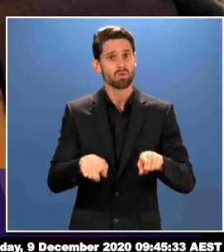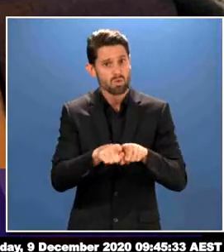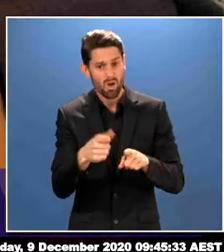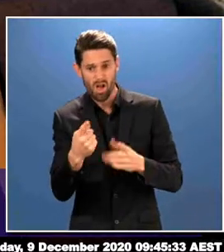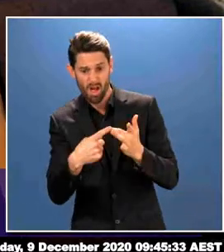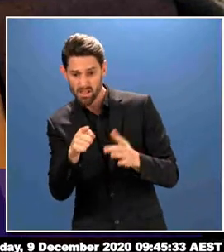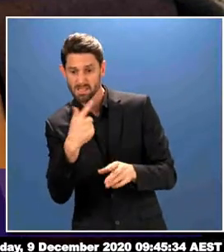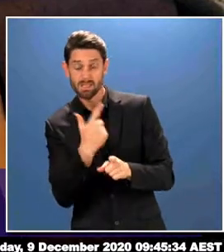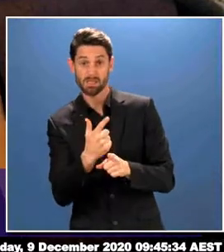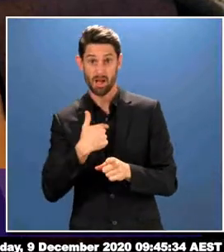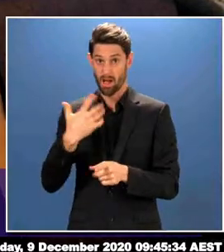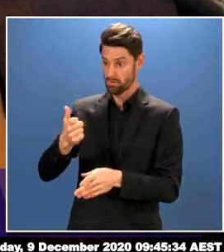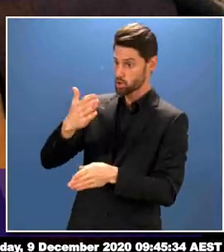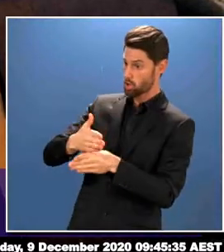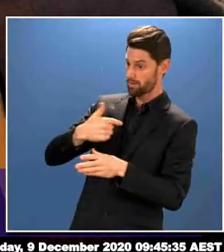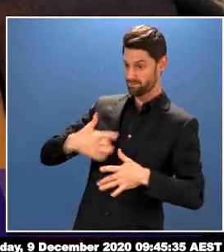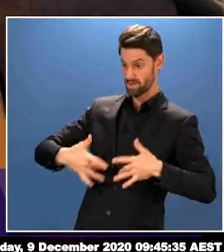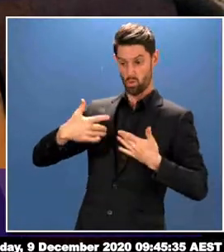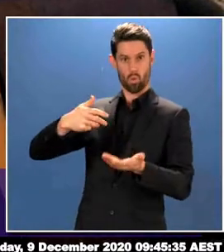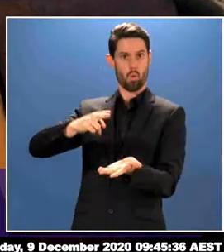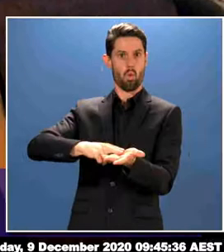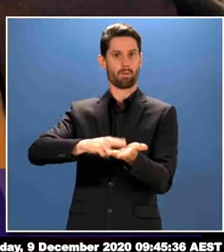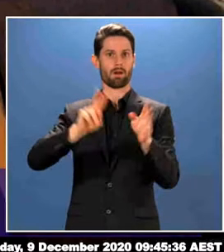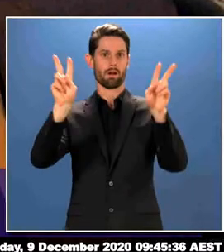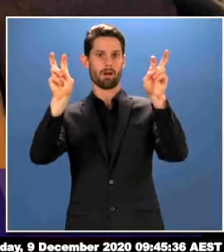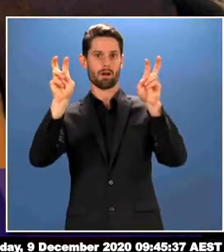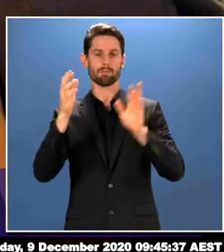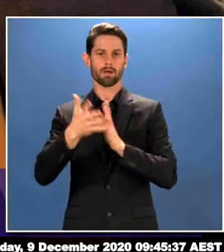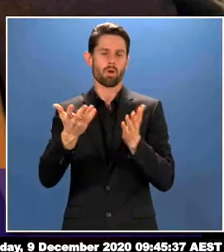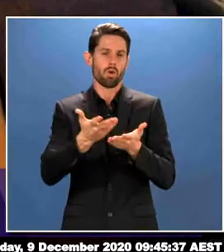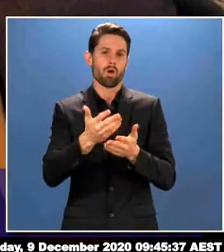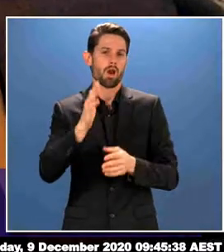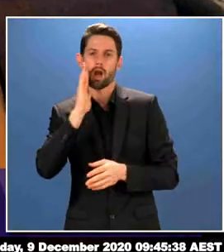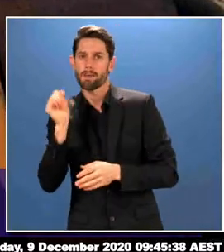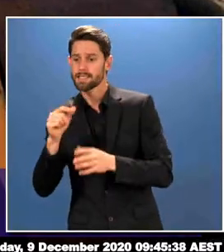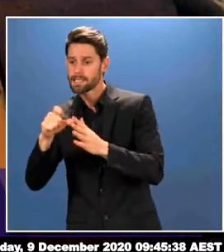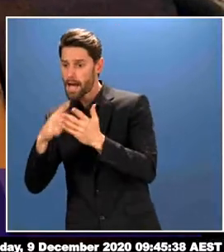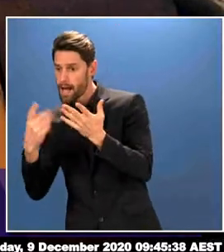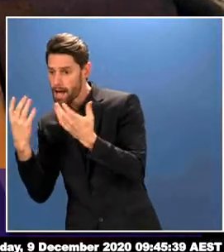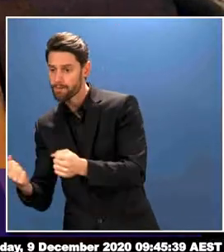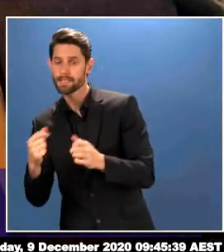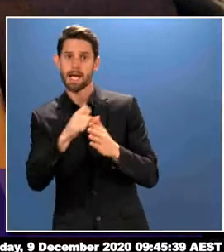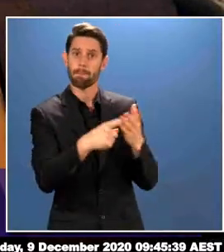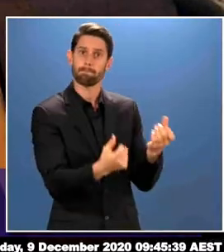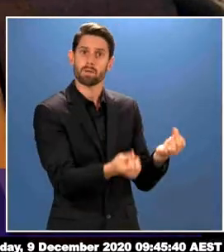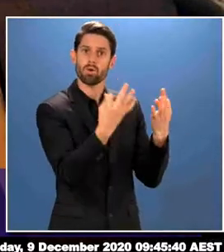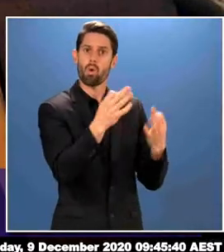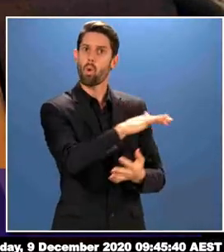that is sort of a transition that we should all be able to go through to become an adult.